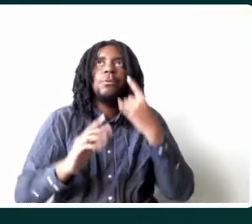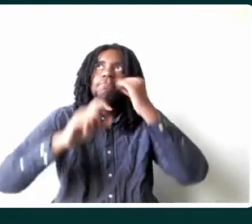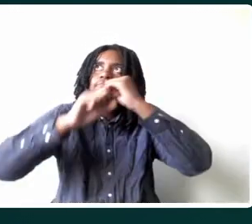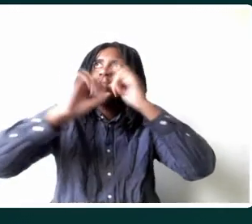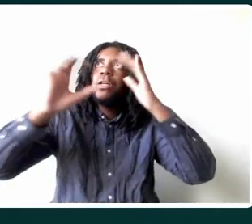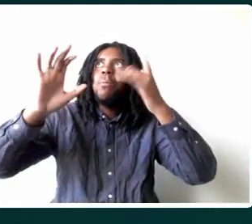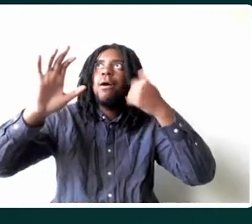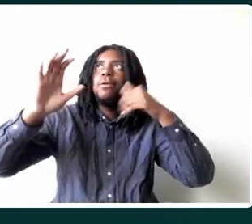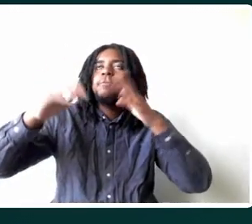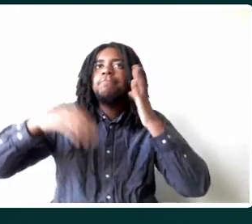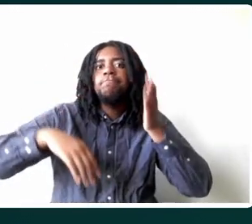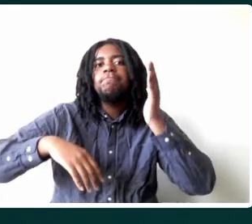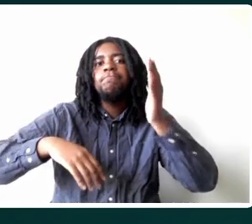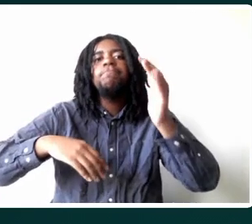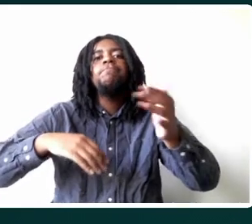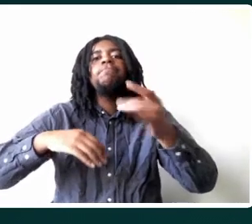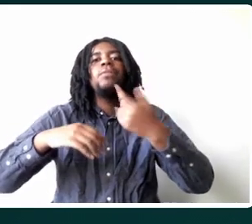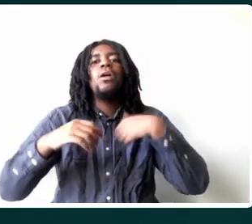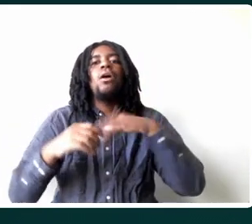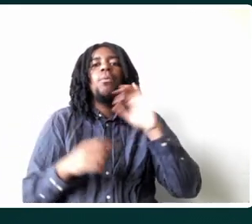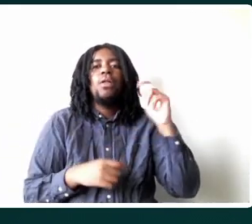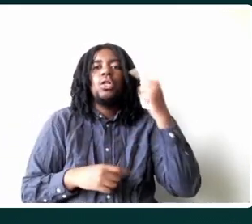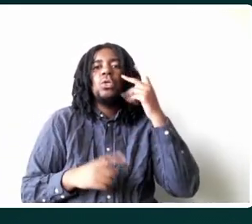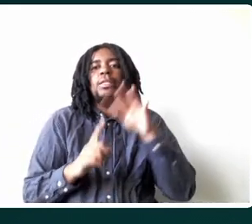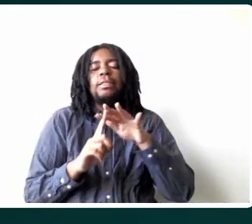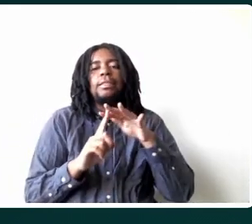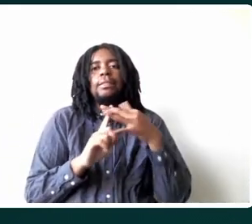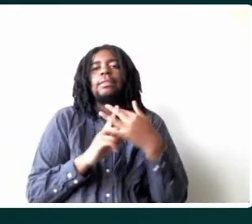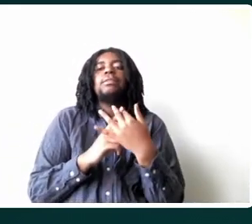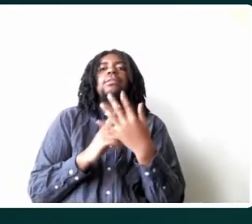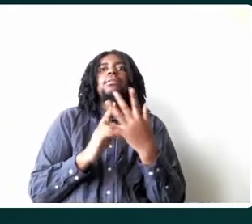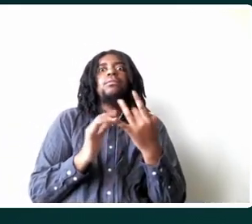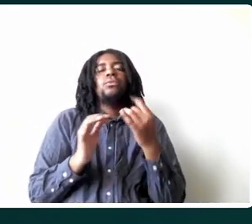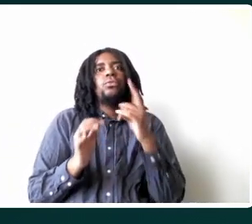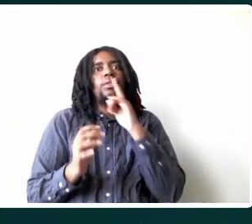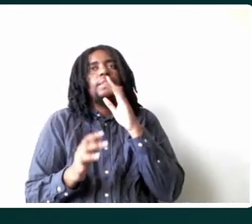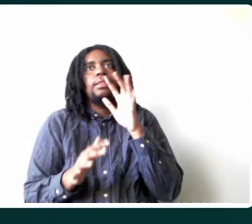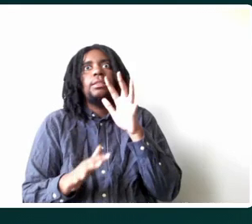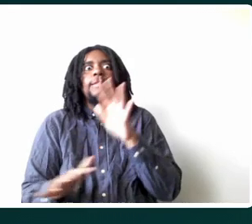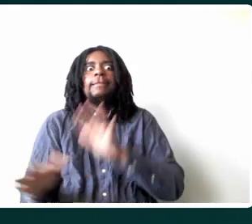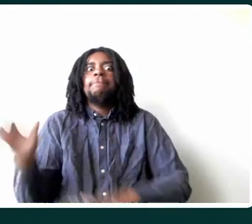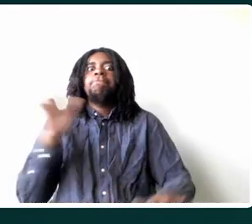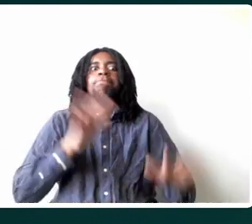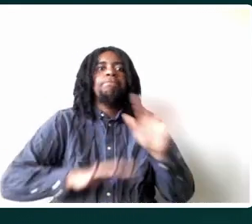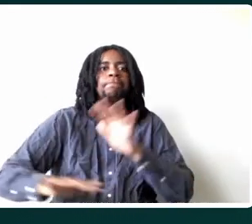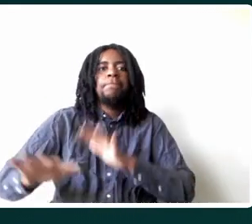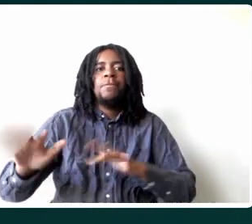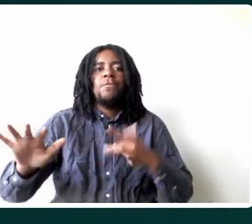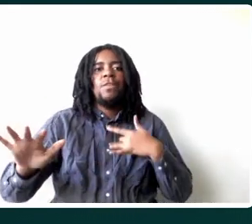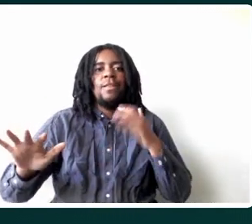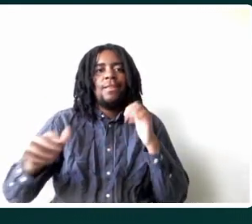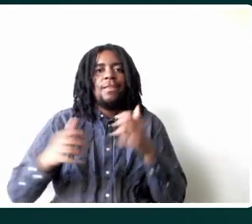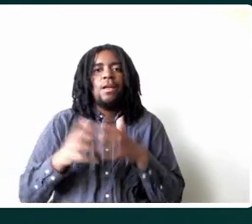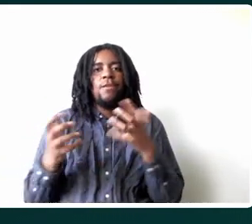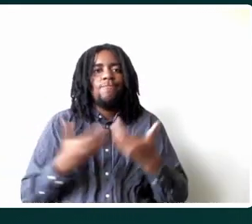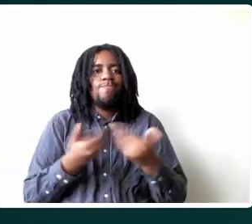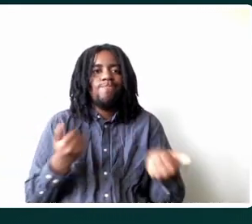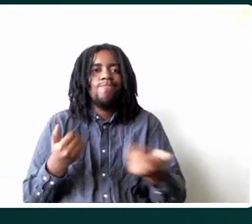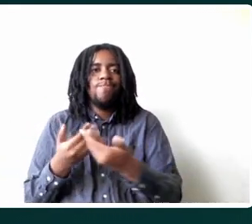as our political context continues to experience turbulence, as we continue to feel a lot of division and polarization as we move into the next school year,